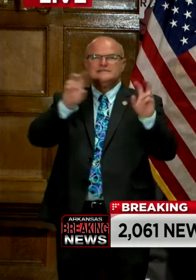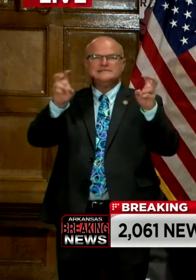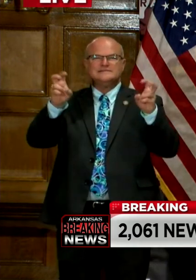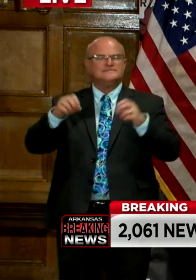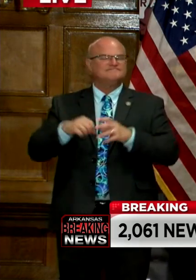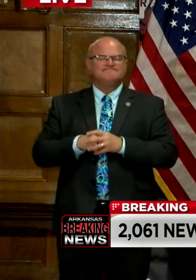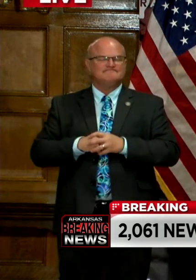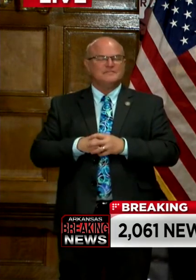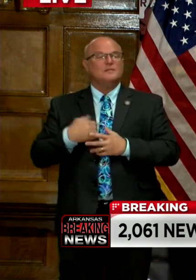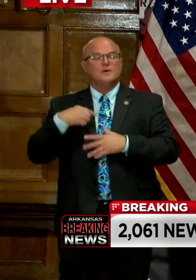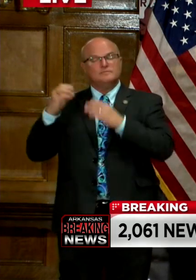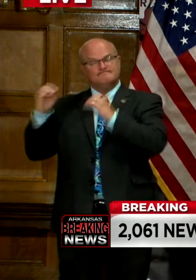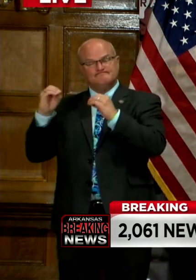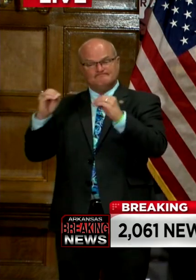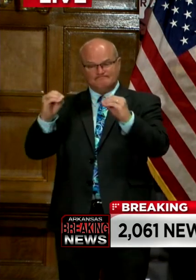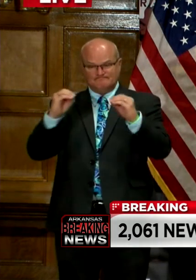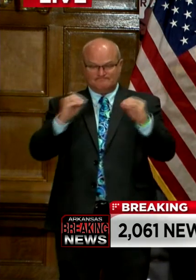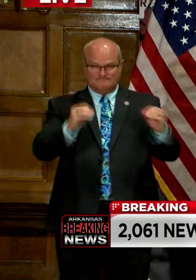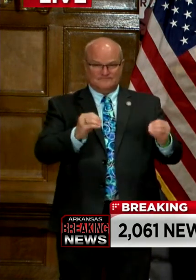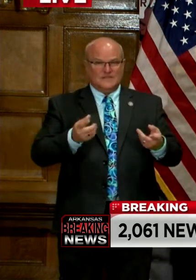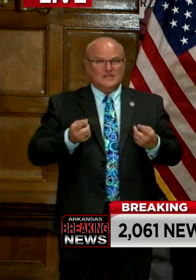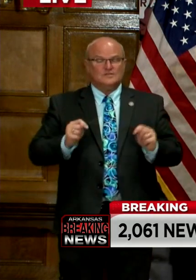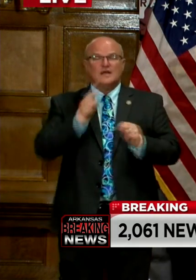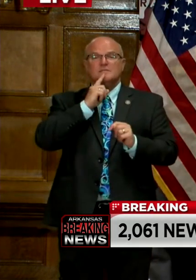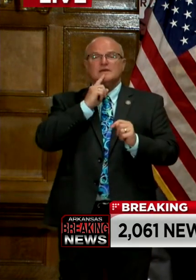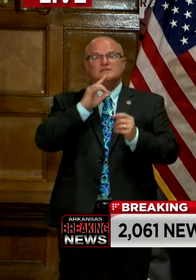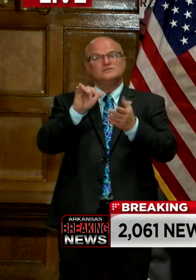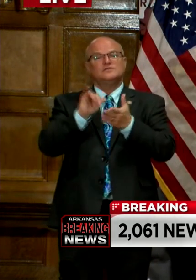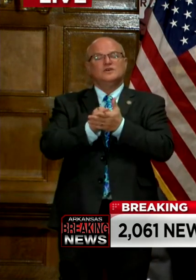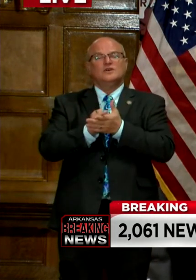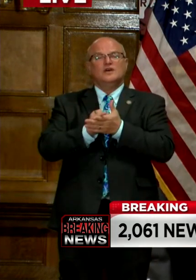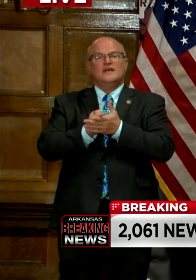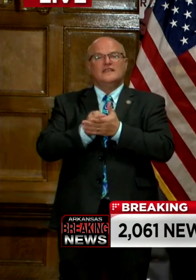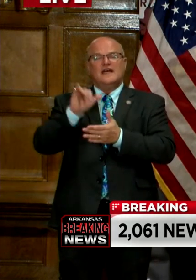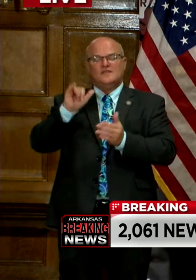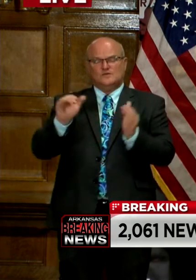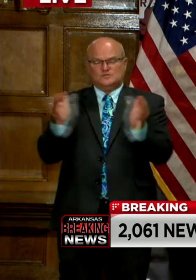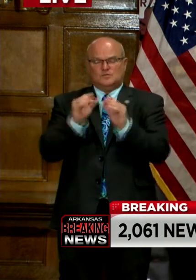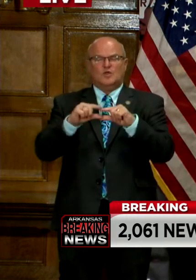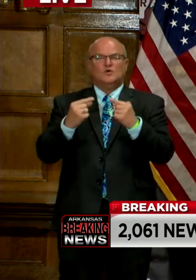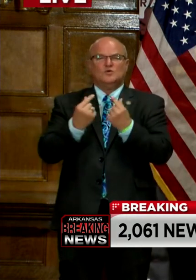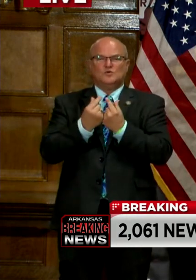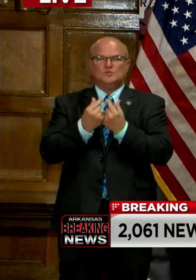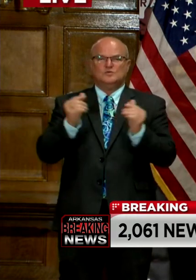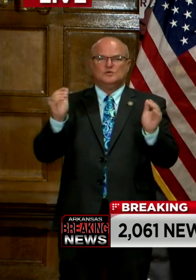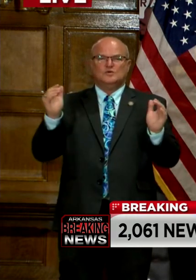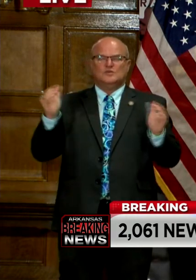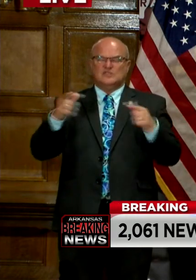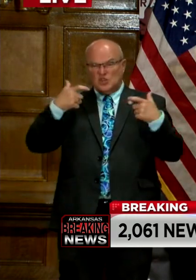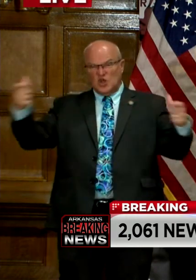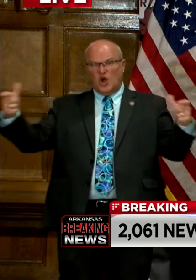THIS IS AN UNREGULATED AREA. WE'RE NOT GOING INTO HOMES. WE'RE NOT GOING TO HAVE A SOCIAL